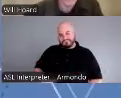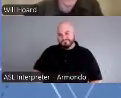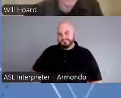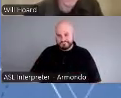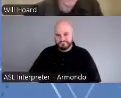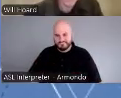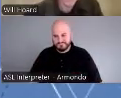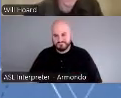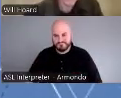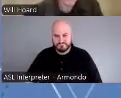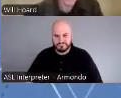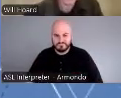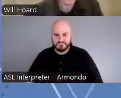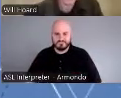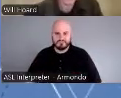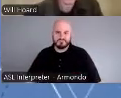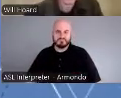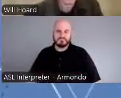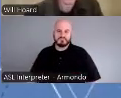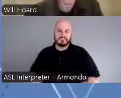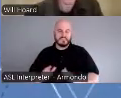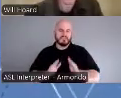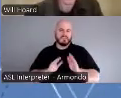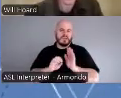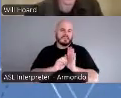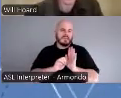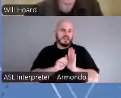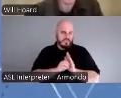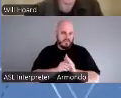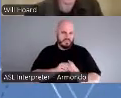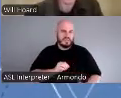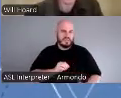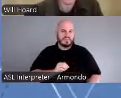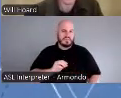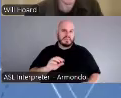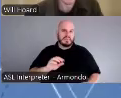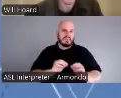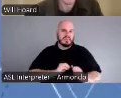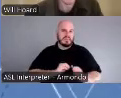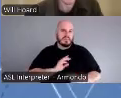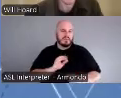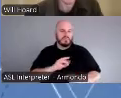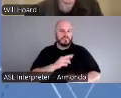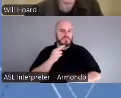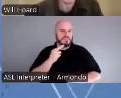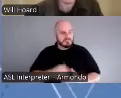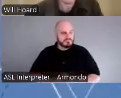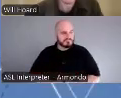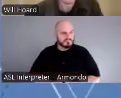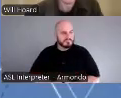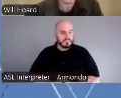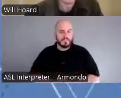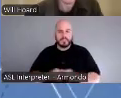That's a great example of dignity of risk, too, Cora, of just letting people-- you can help them shape their goal,